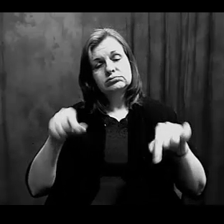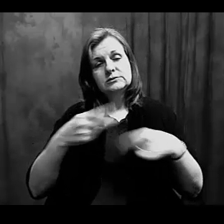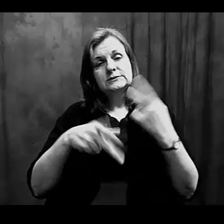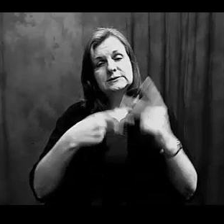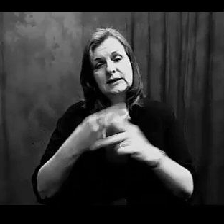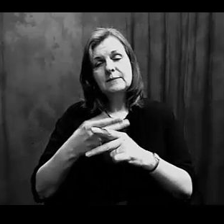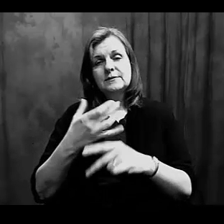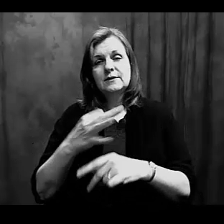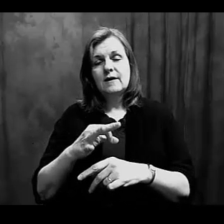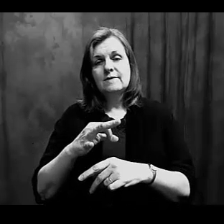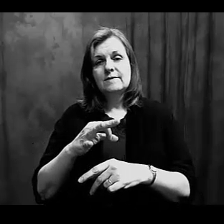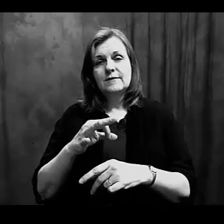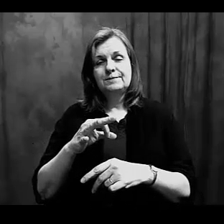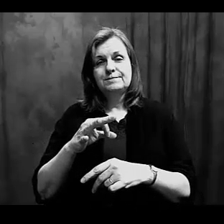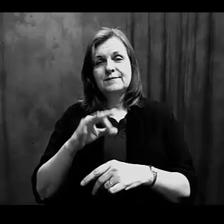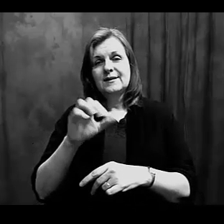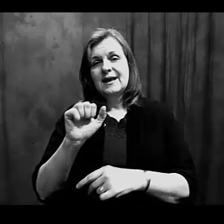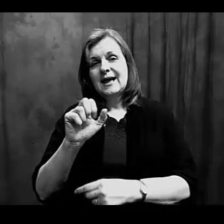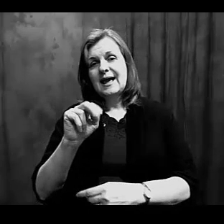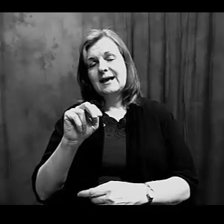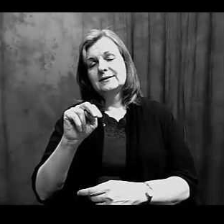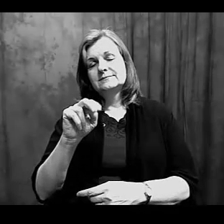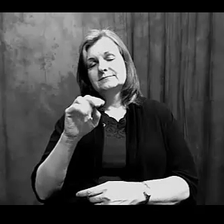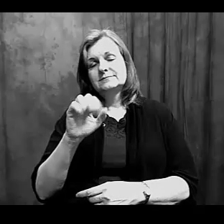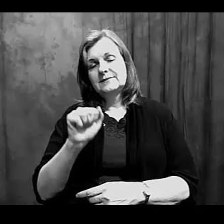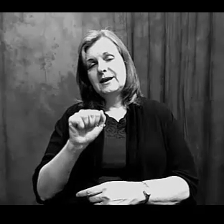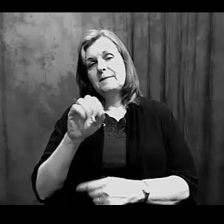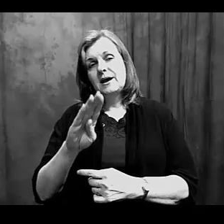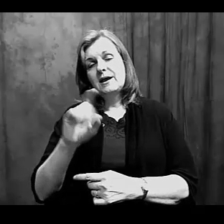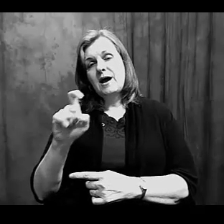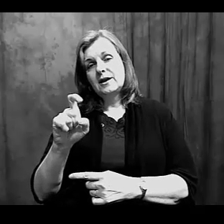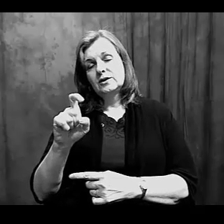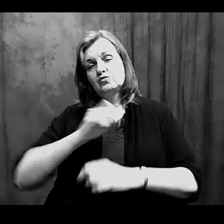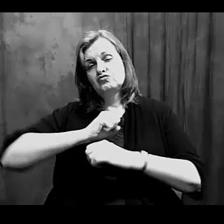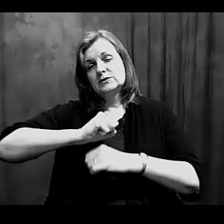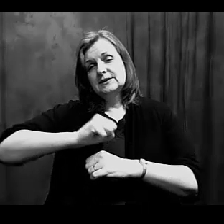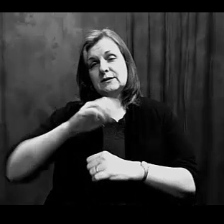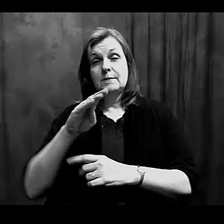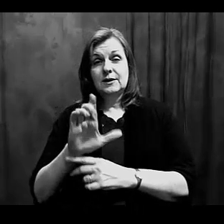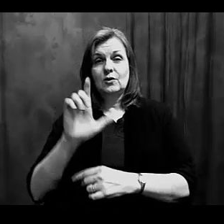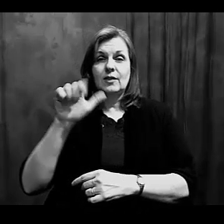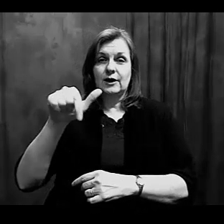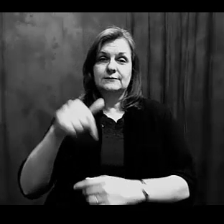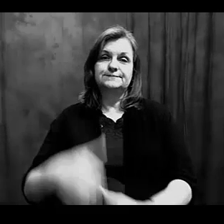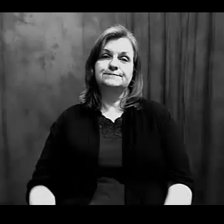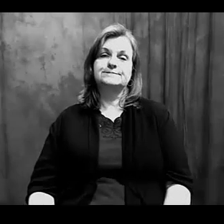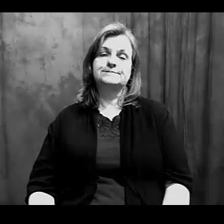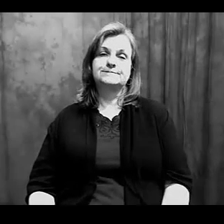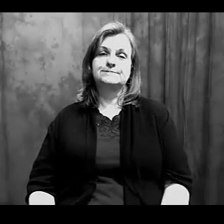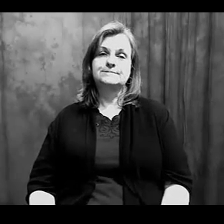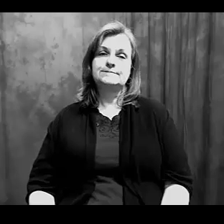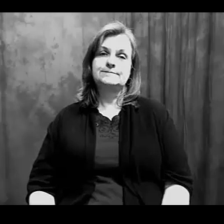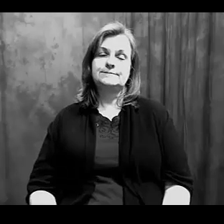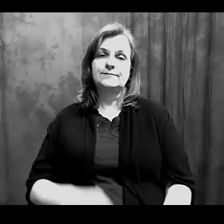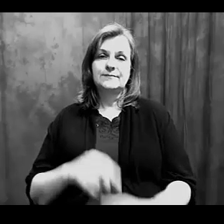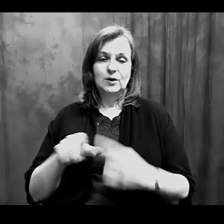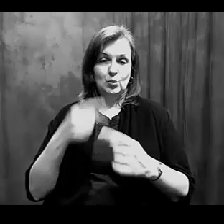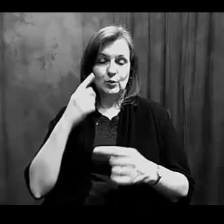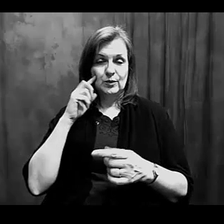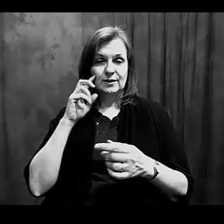and we'll look at some strains of these antibacterial or antibiotic resistant bacteria in future